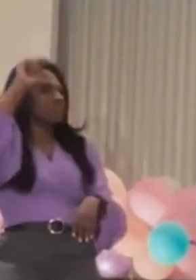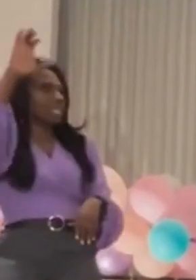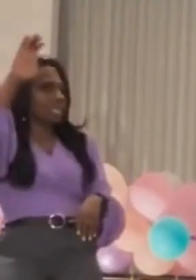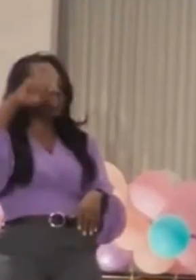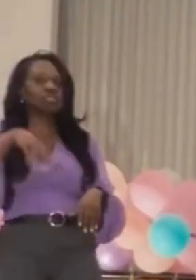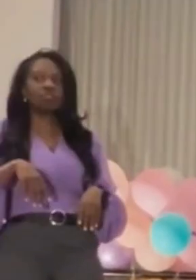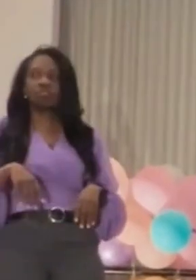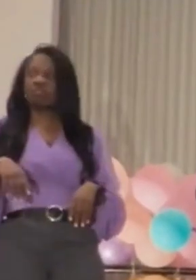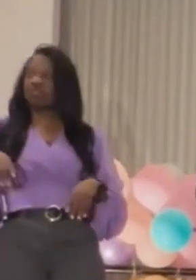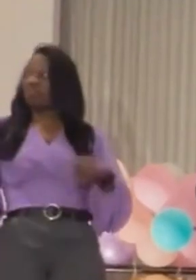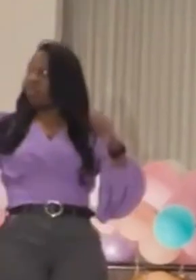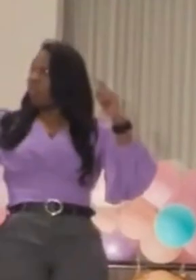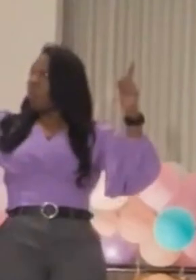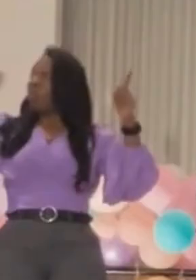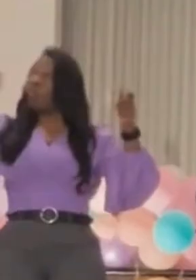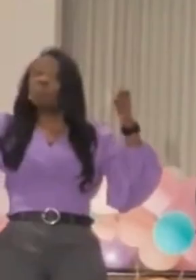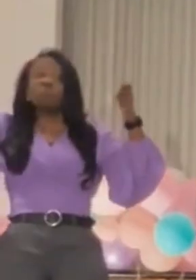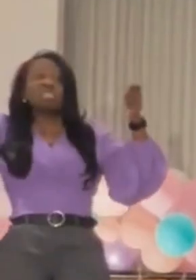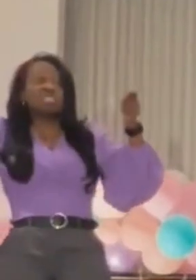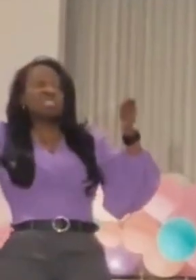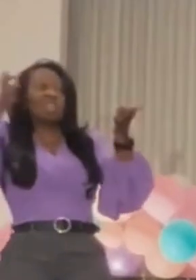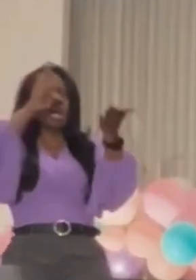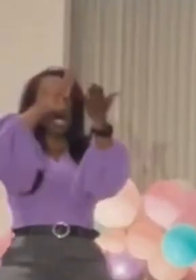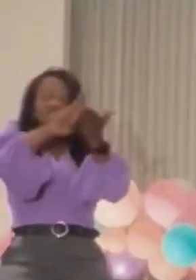everybody who has administrated the contracts,